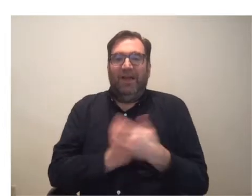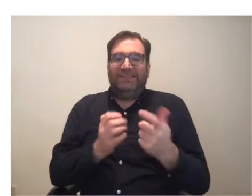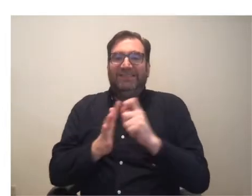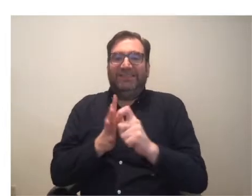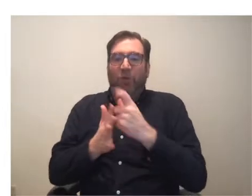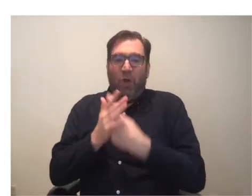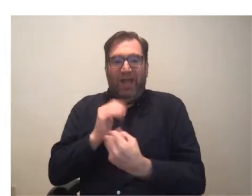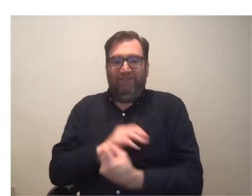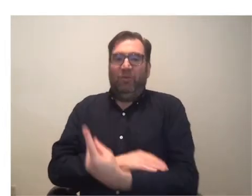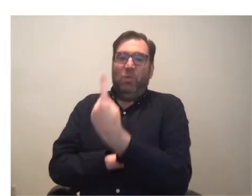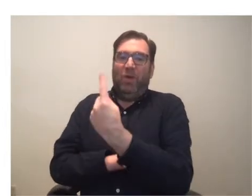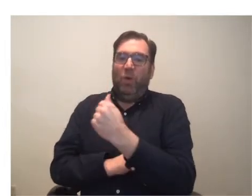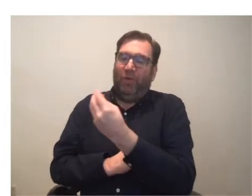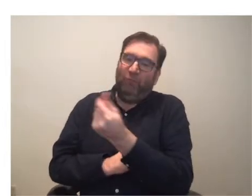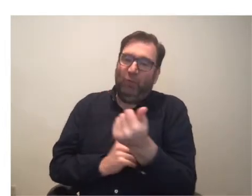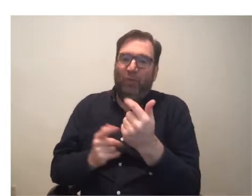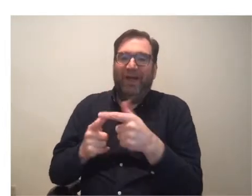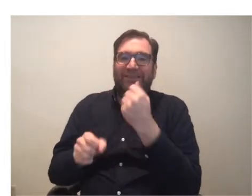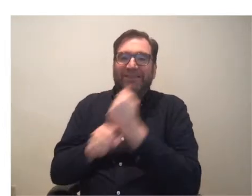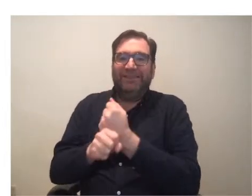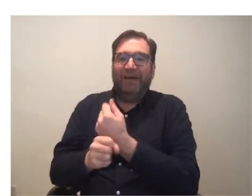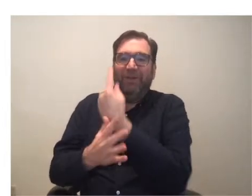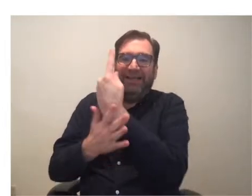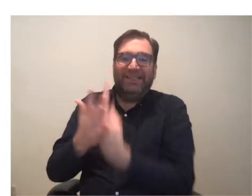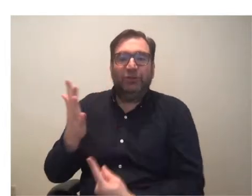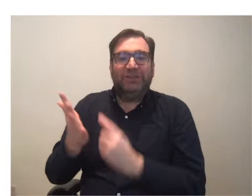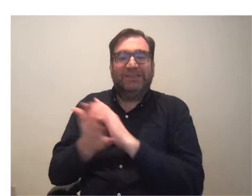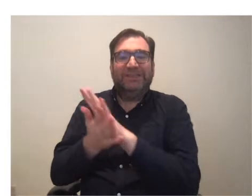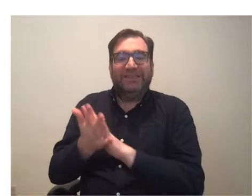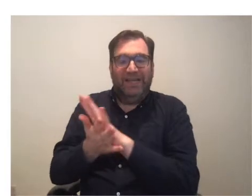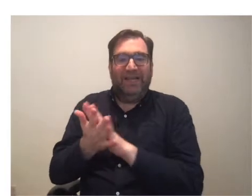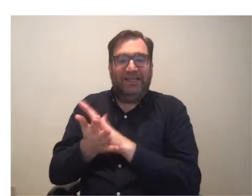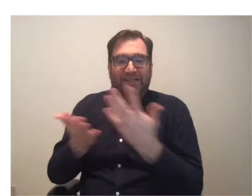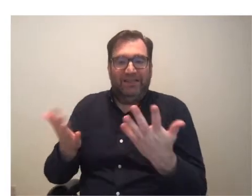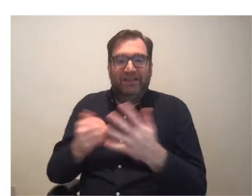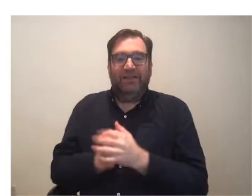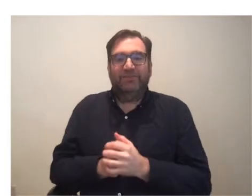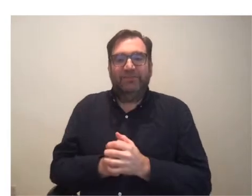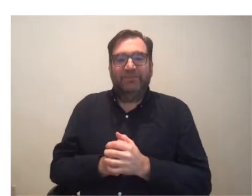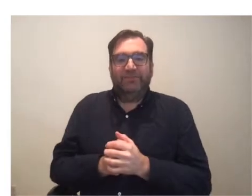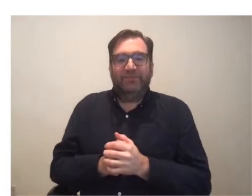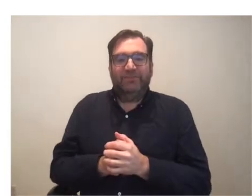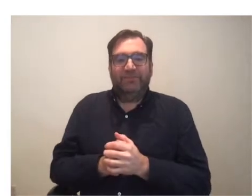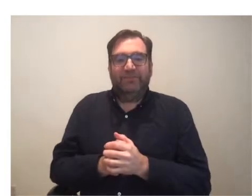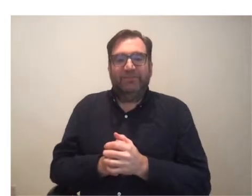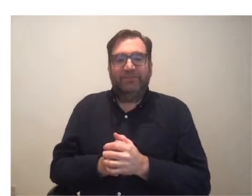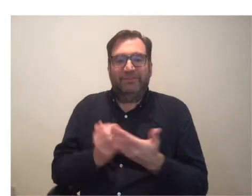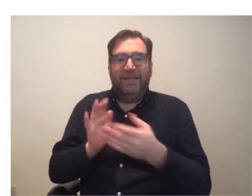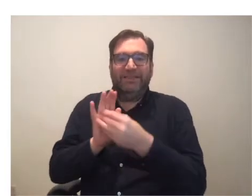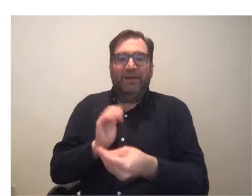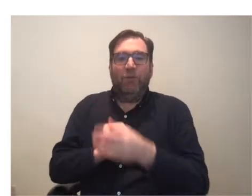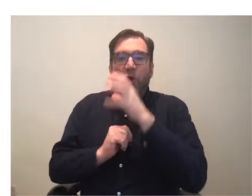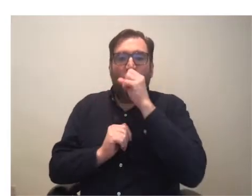Finally, dictionaries only possess one or a few examples of each sign, for instance